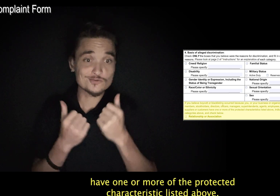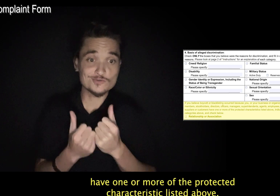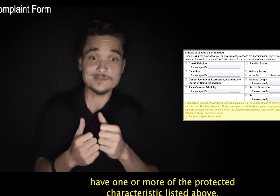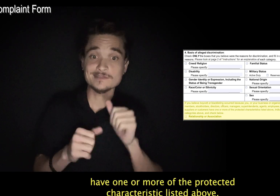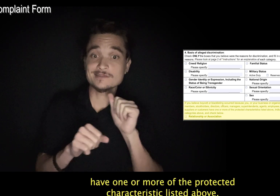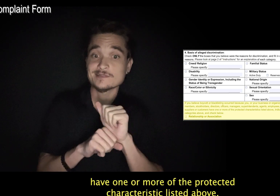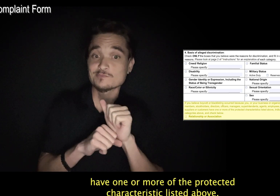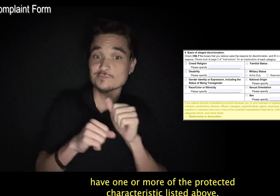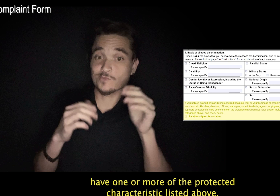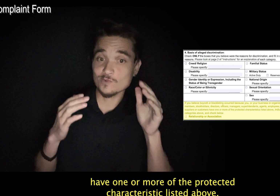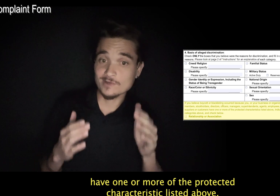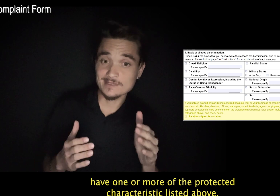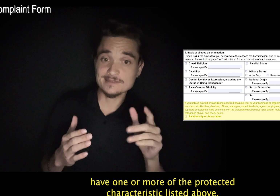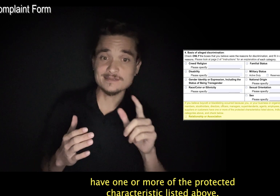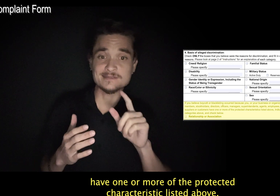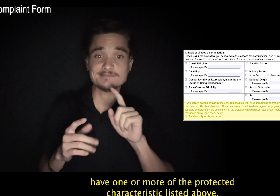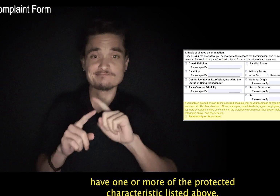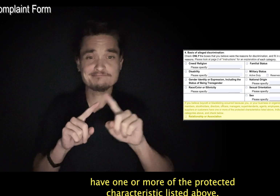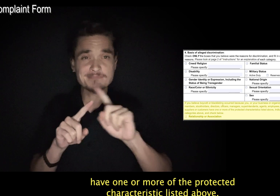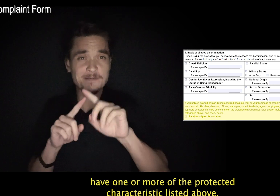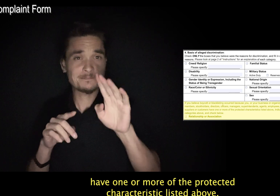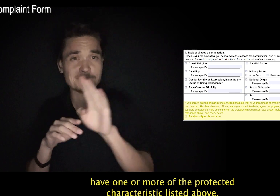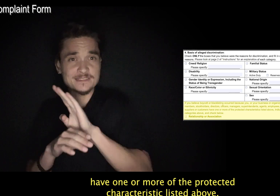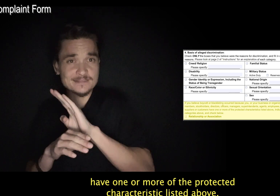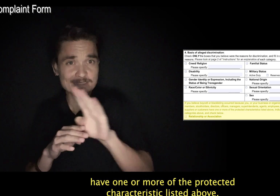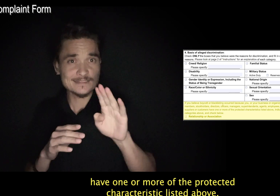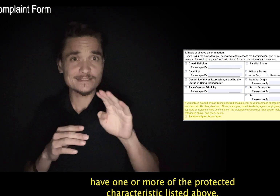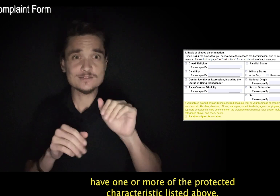have one or more of the protected characteristic listed above.